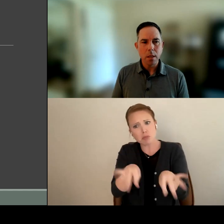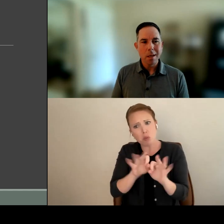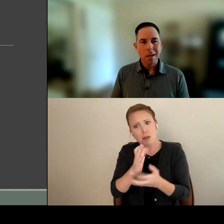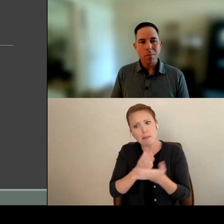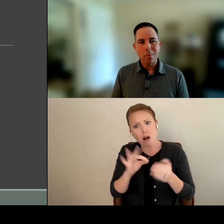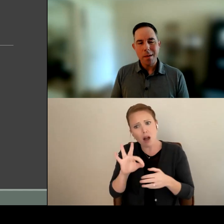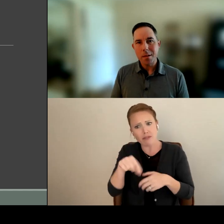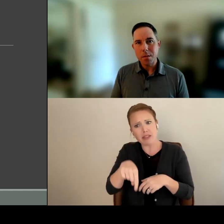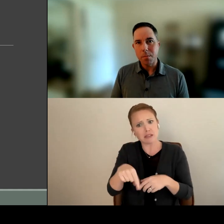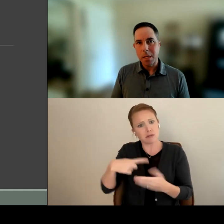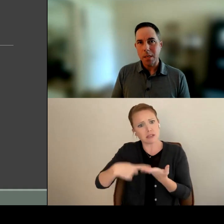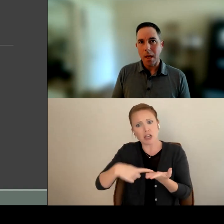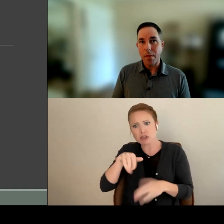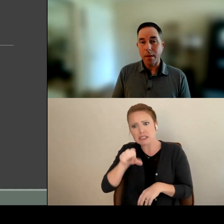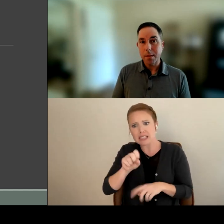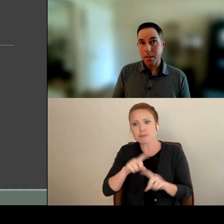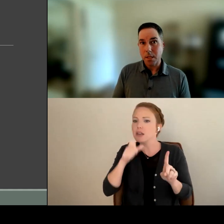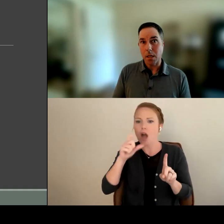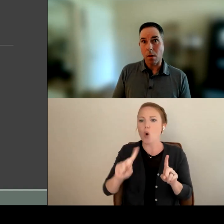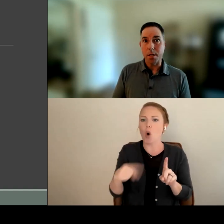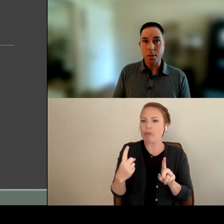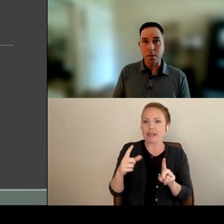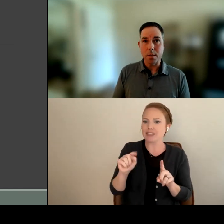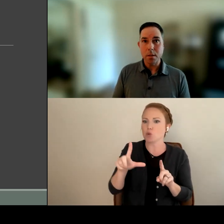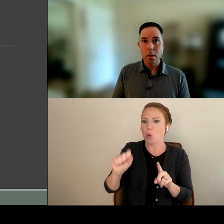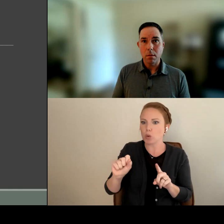But it might not just be at that testing and quality assurance level.